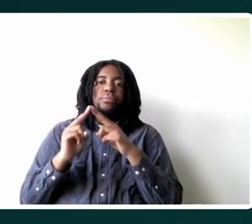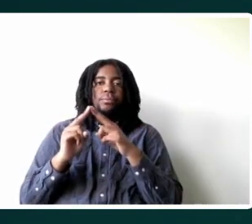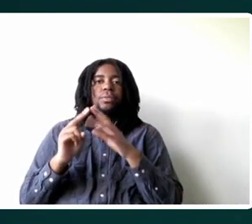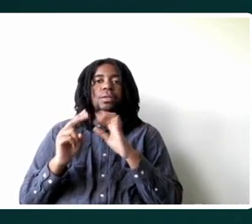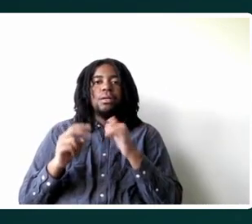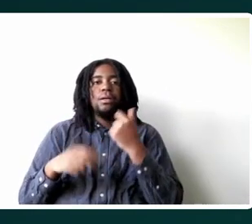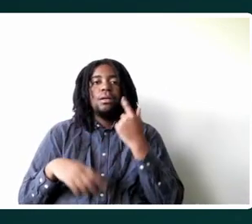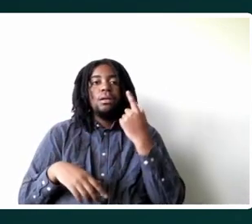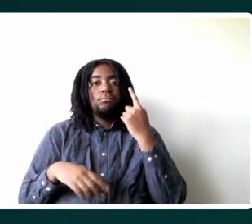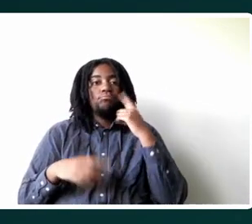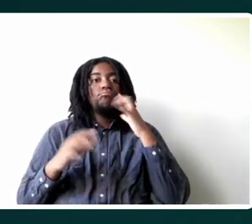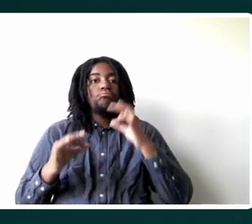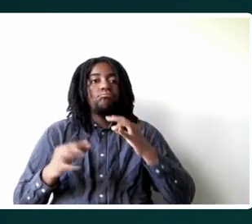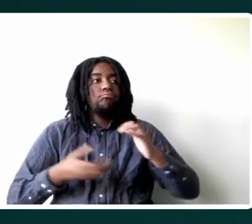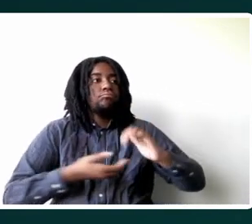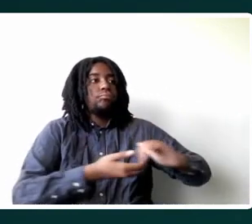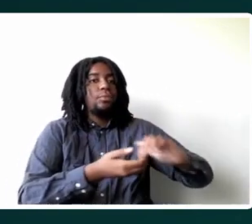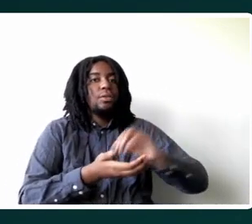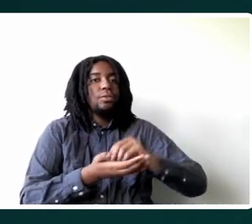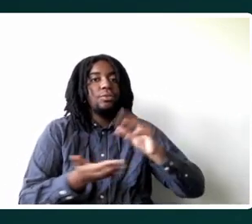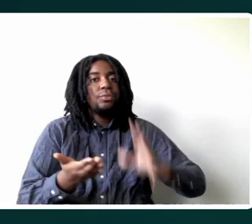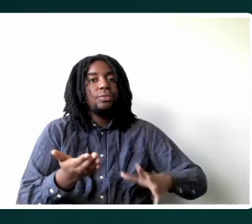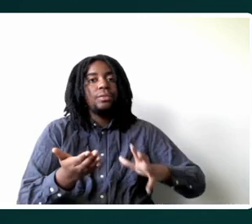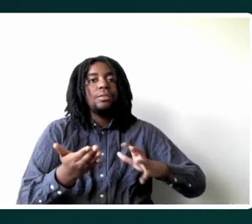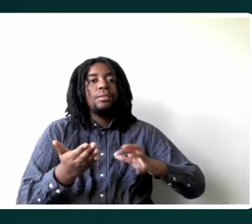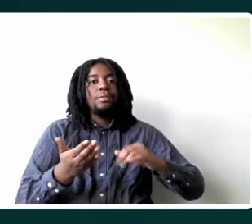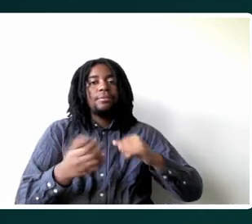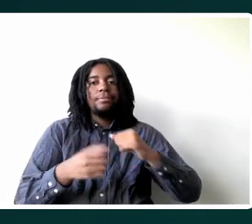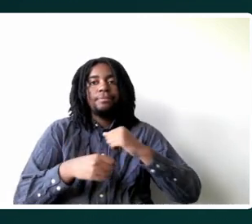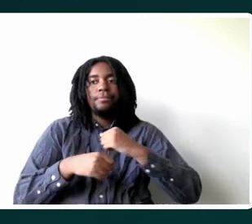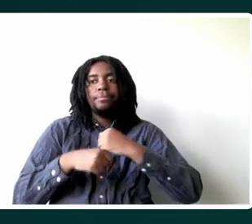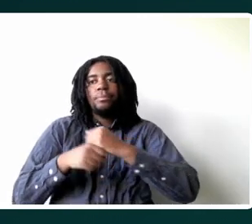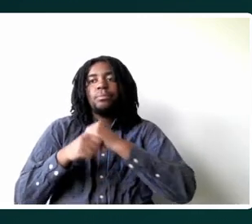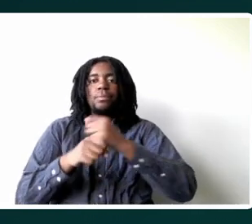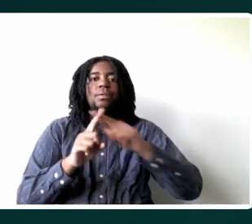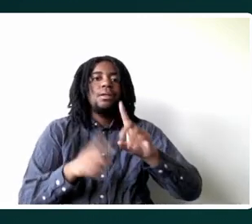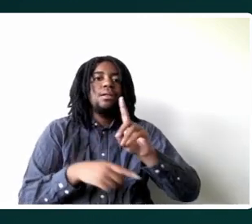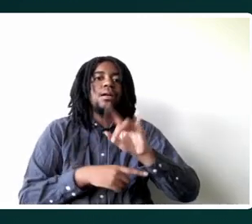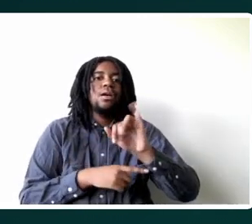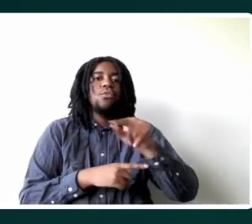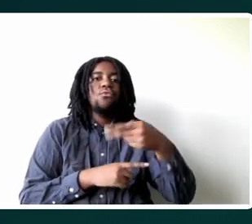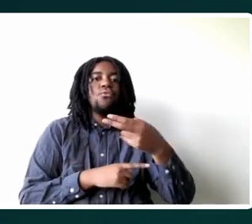to develop a series of dioramas which you can see in not -- in a not-so-great photo